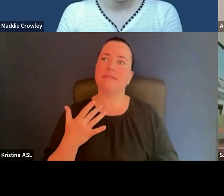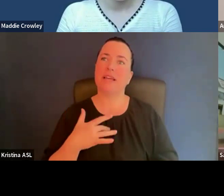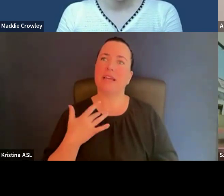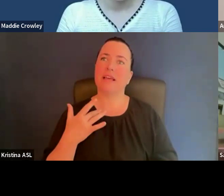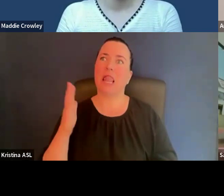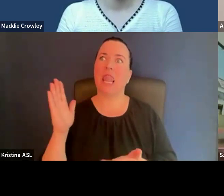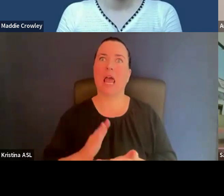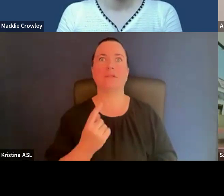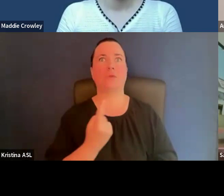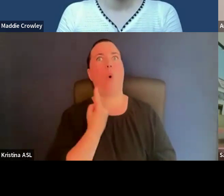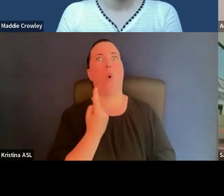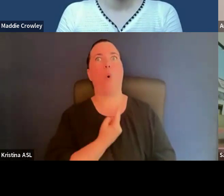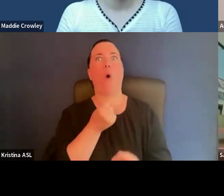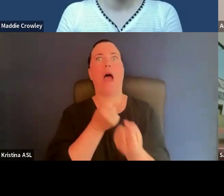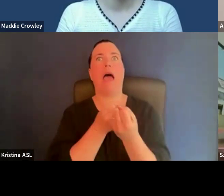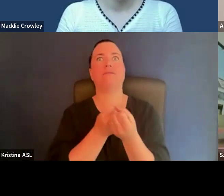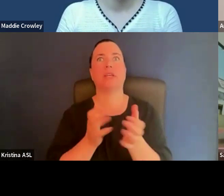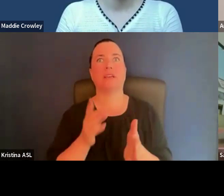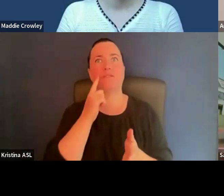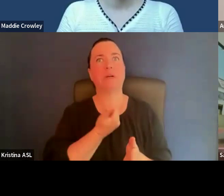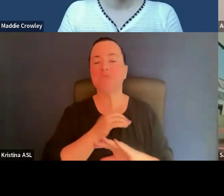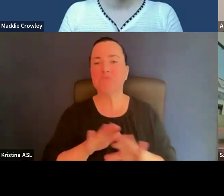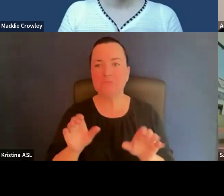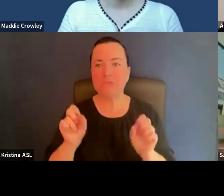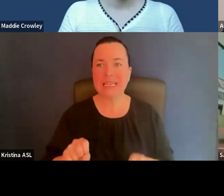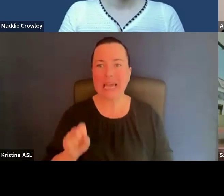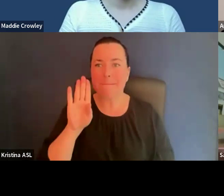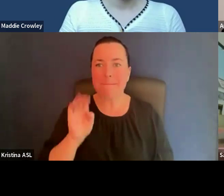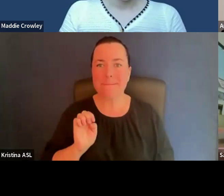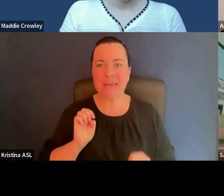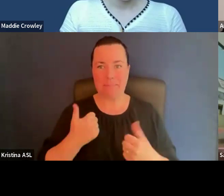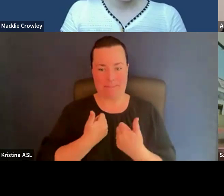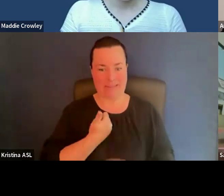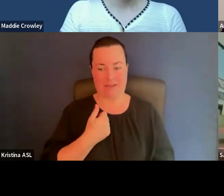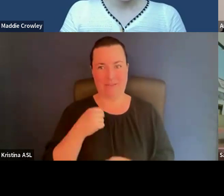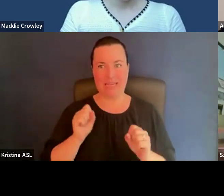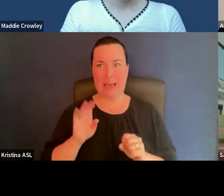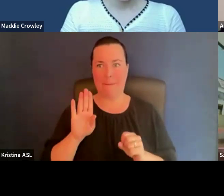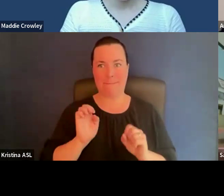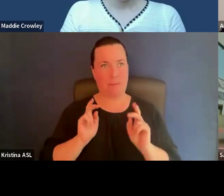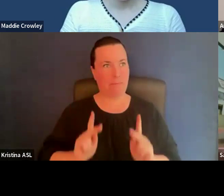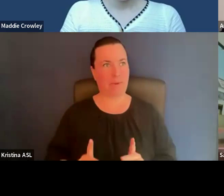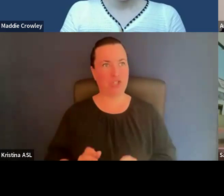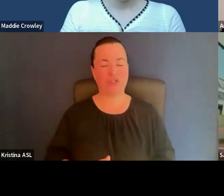you could just be a person. And that emotional support, not to get all touchy feely,